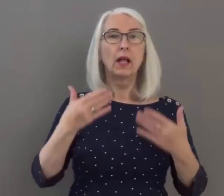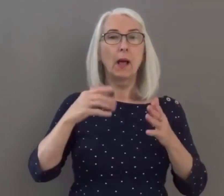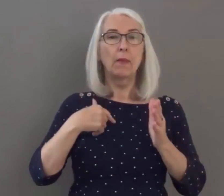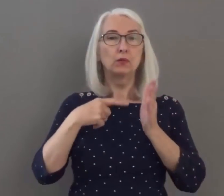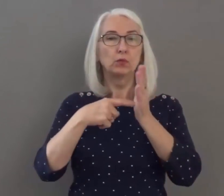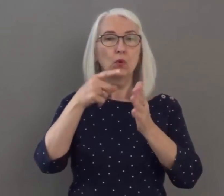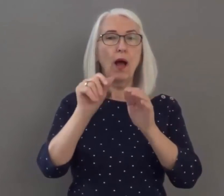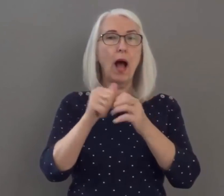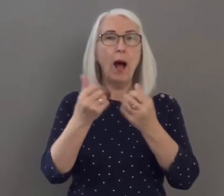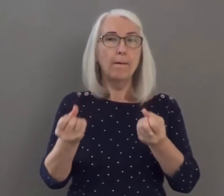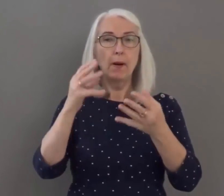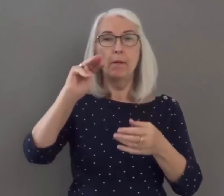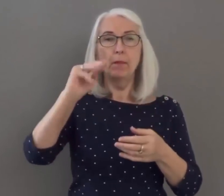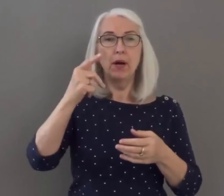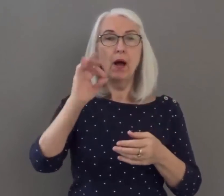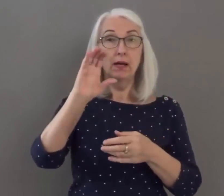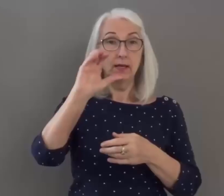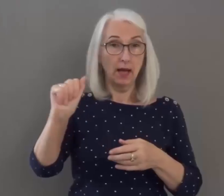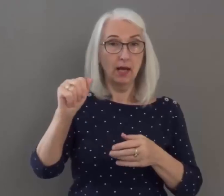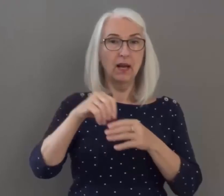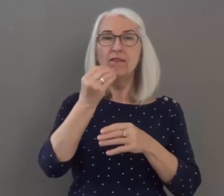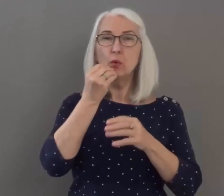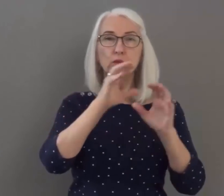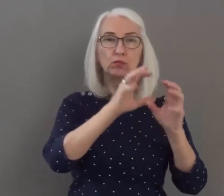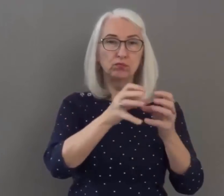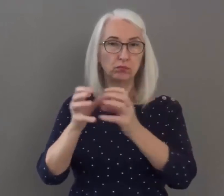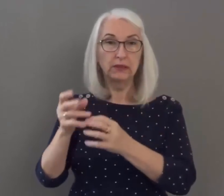Let me show you how much mg of calcium in food categories.